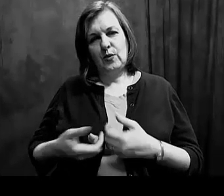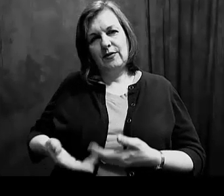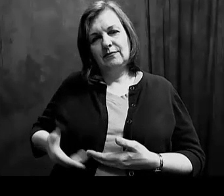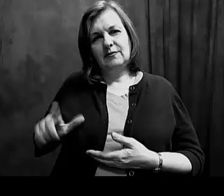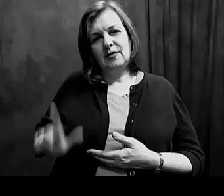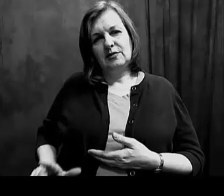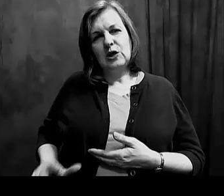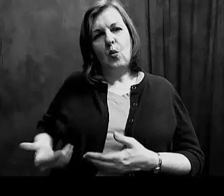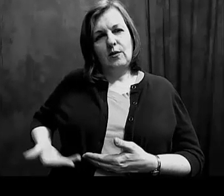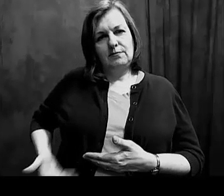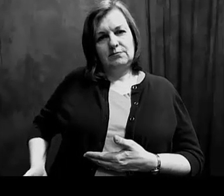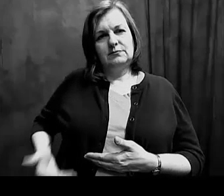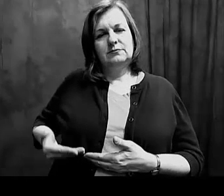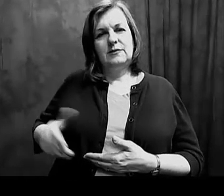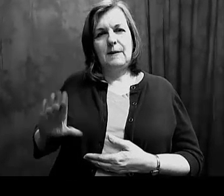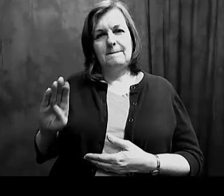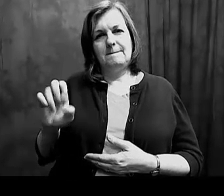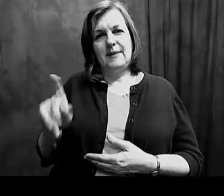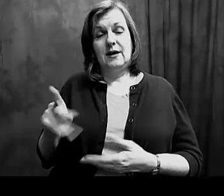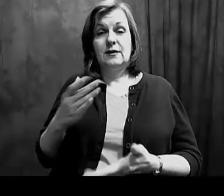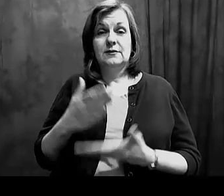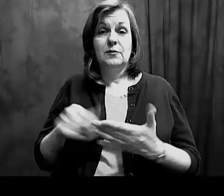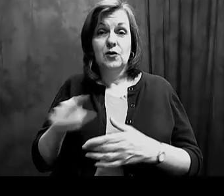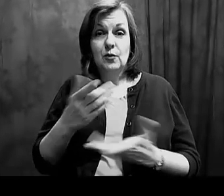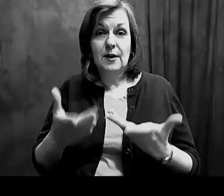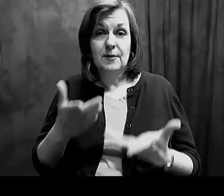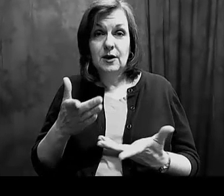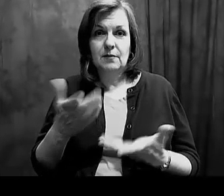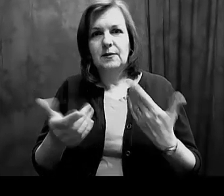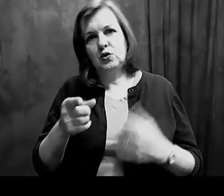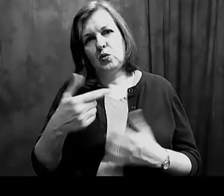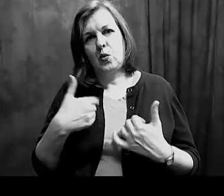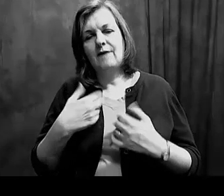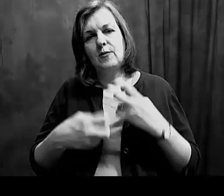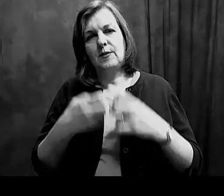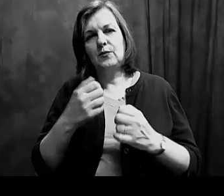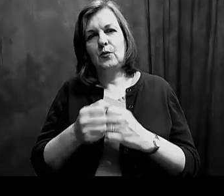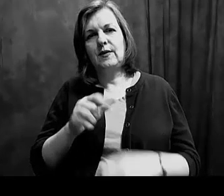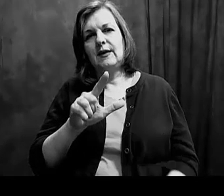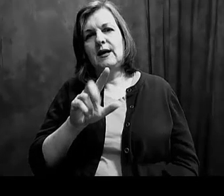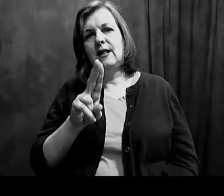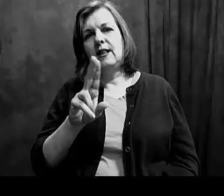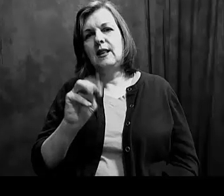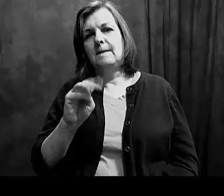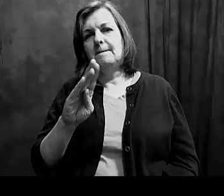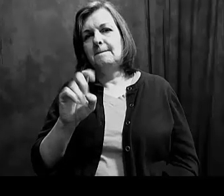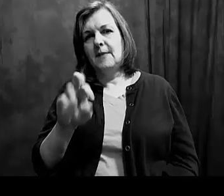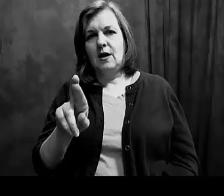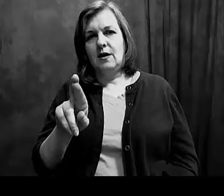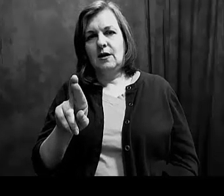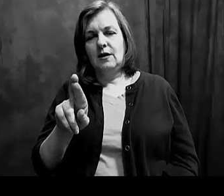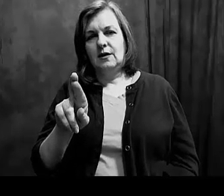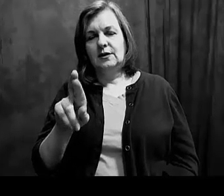and many of you may know someone or maybe you have issues with your lumbar spine -- this is what we're concerned about